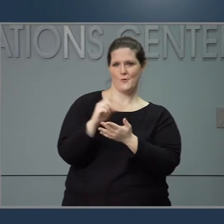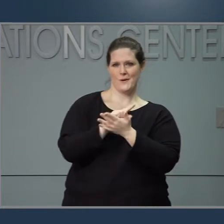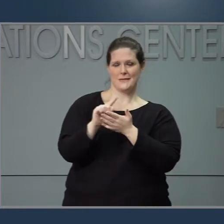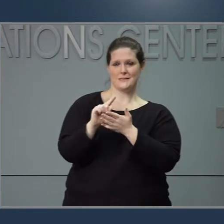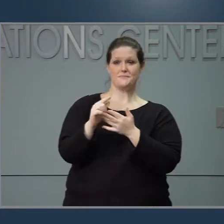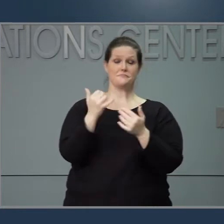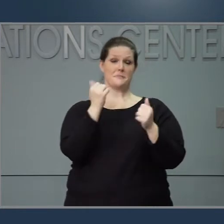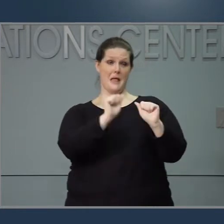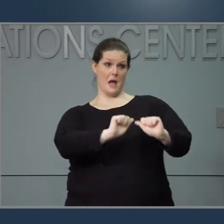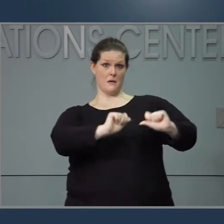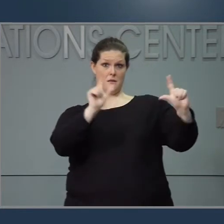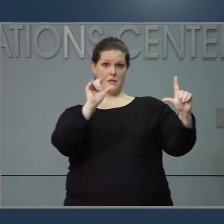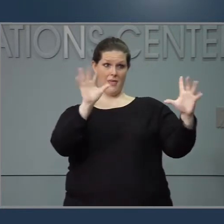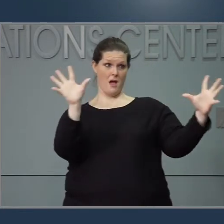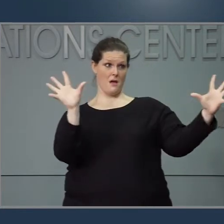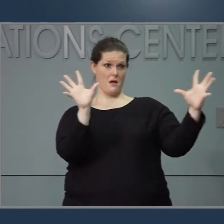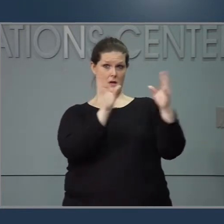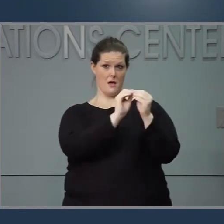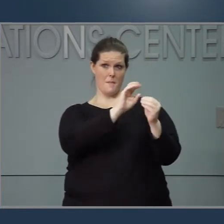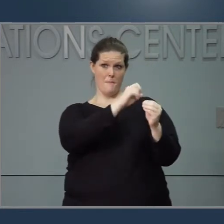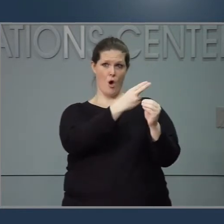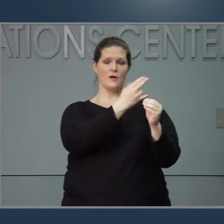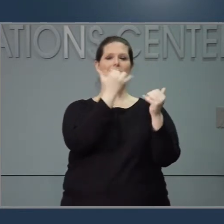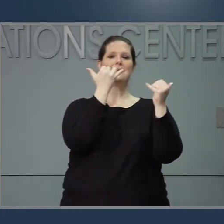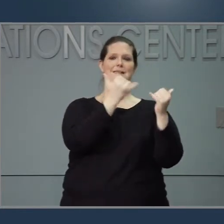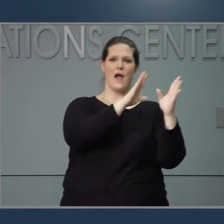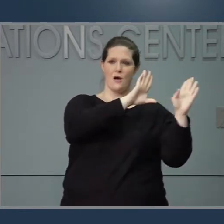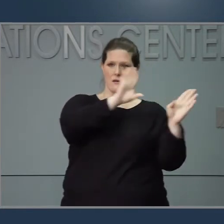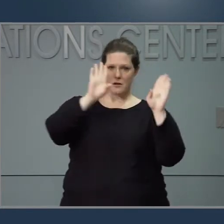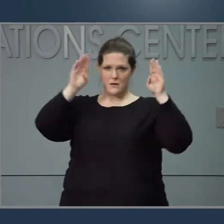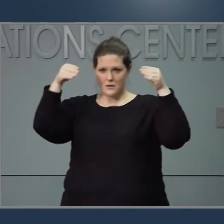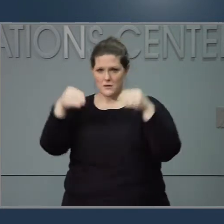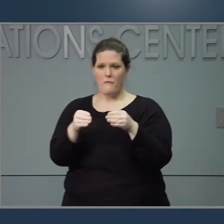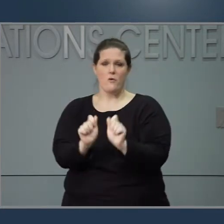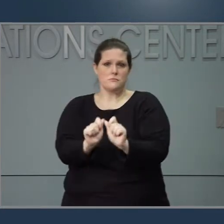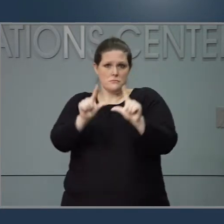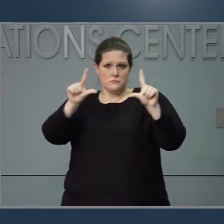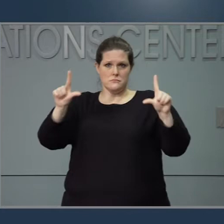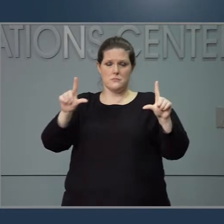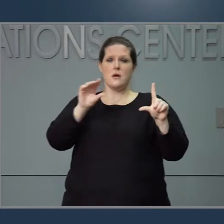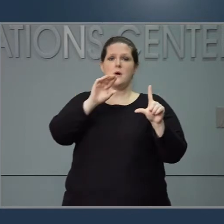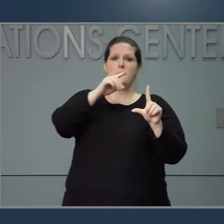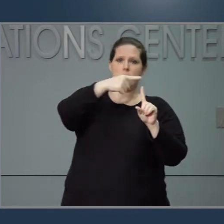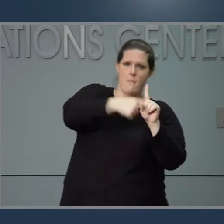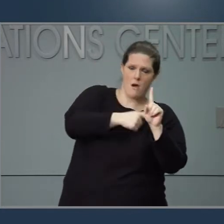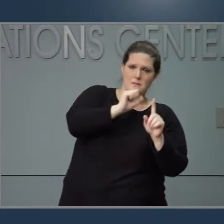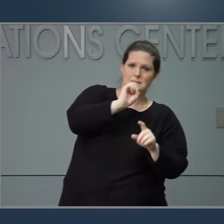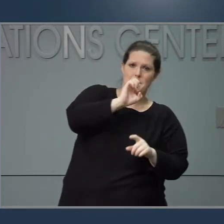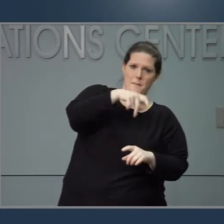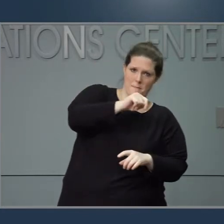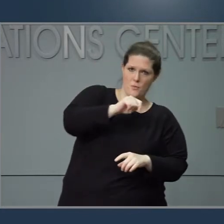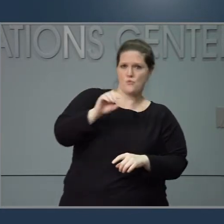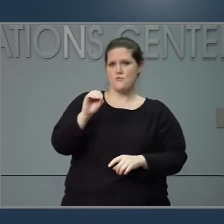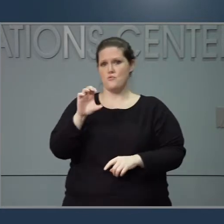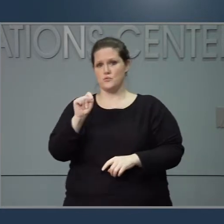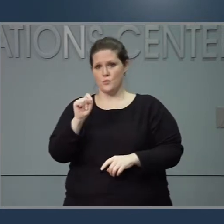Lt. Gov. Forest: NO ES SORPRESA PARA NADIE, EL GOBERNADOR COOPER HA GASTADO MILLONES HABLANDO DE MASCARILLA,